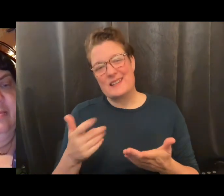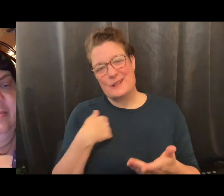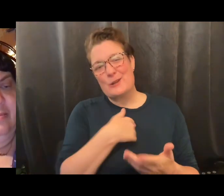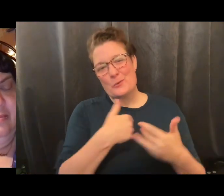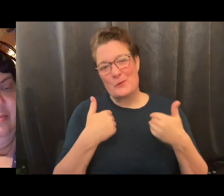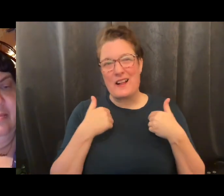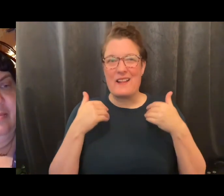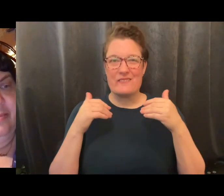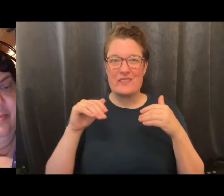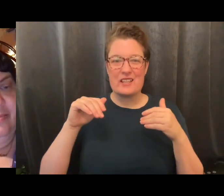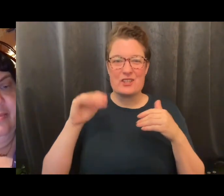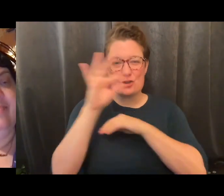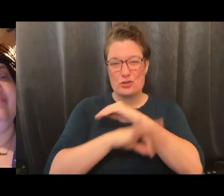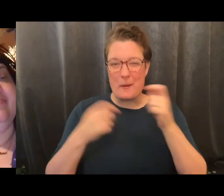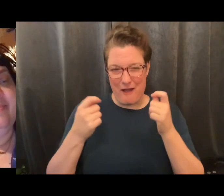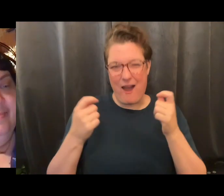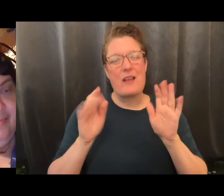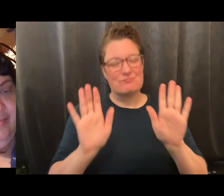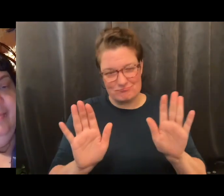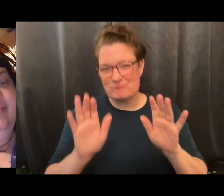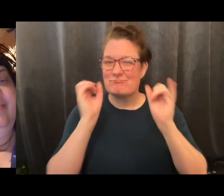So that's like, built in, but this is like, one big giant Shabbat, you